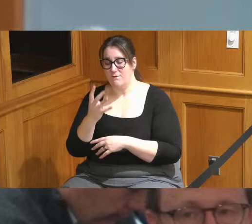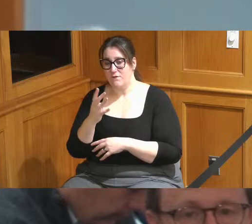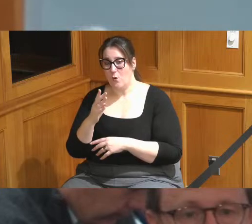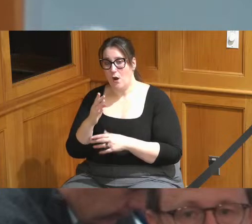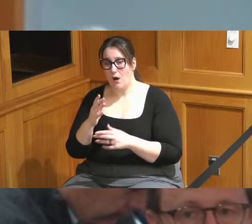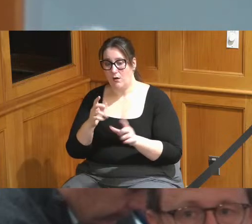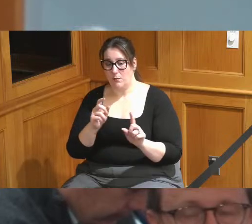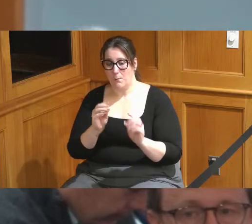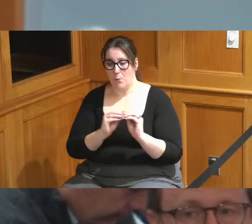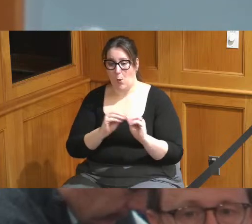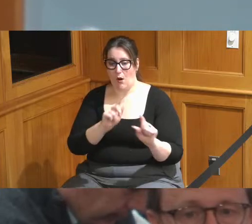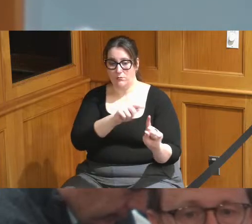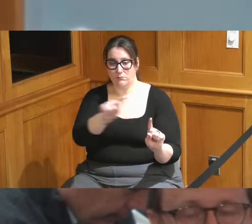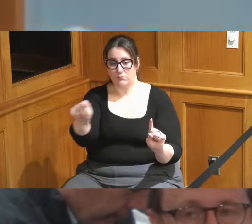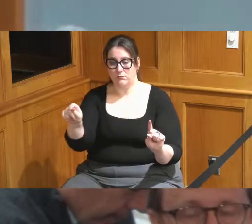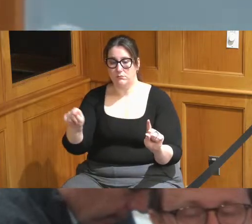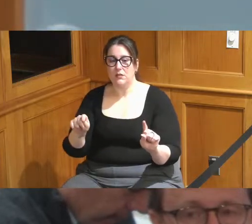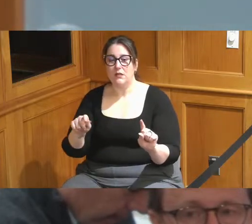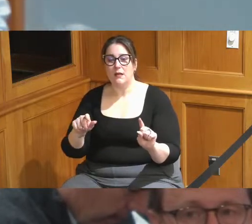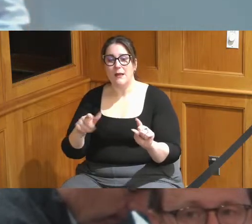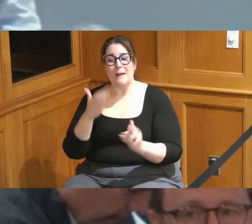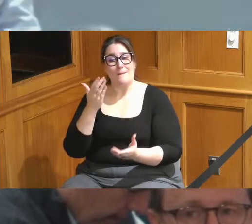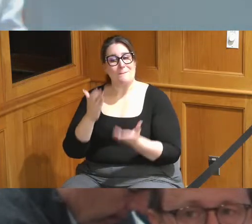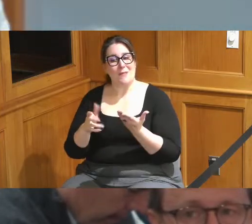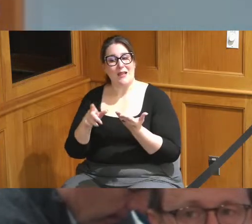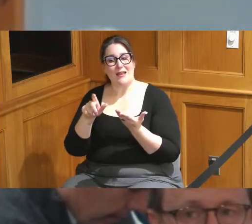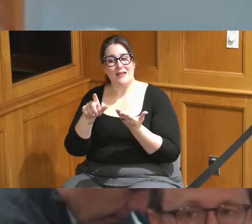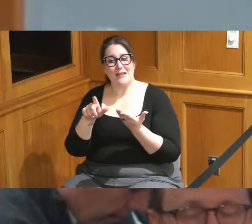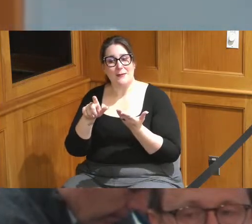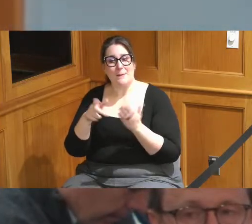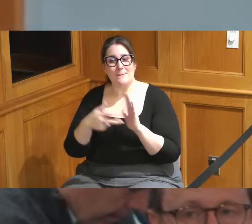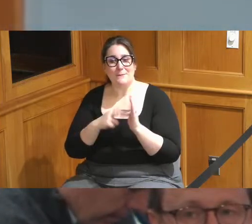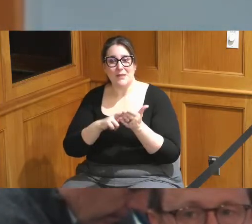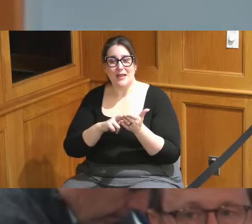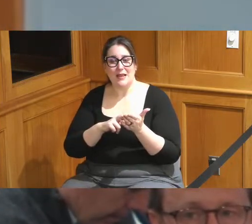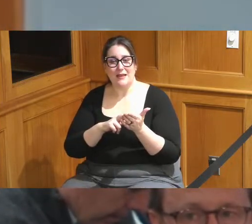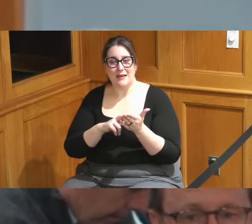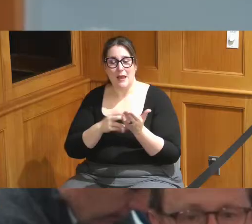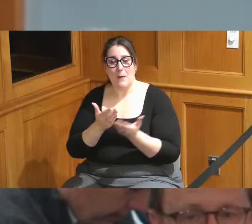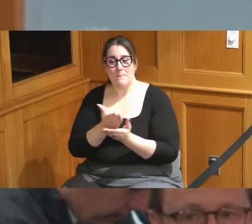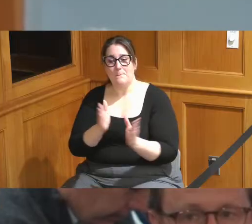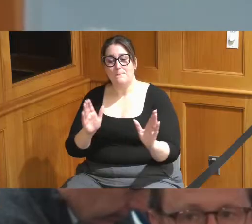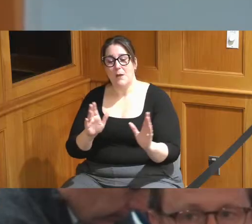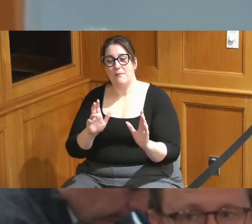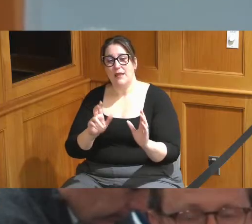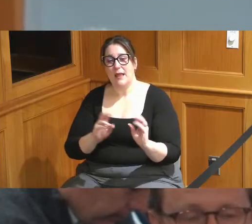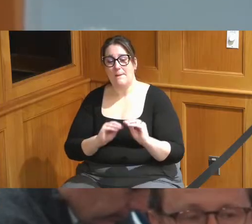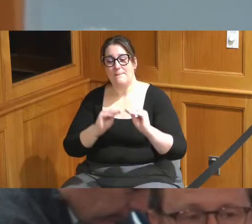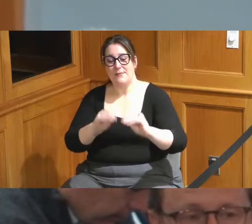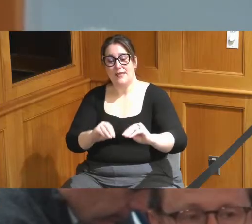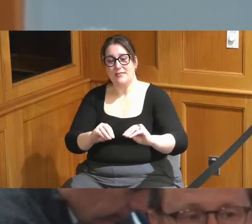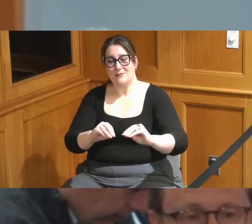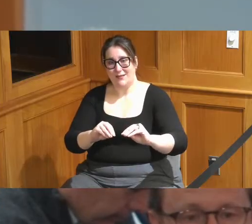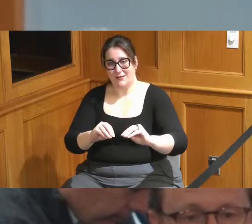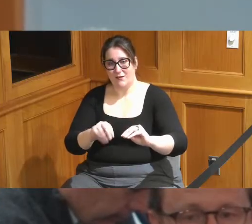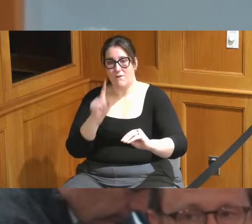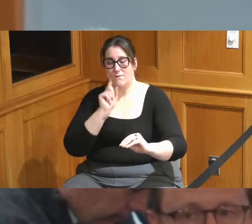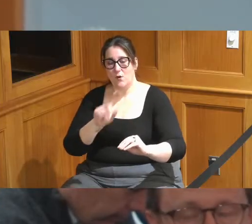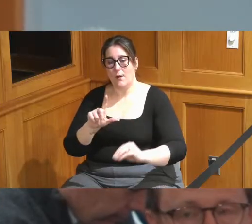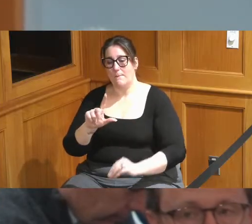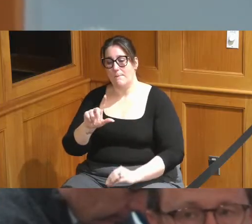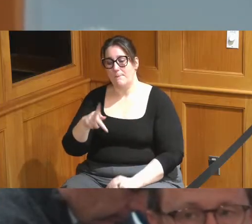already. it also might mean some of the public placemaking aspects around plazas, streetscapes,